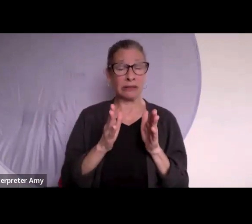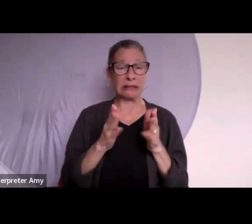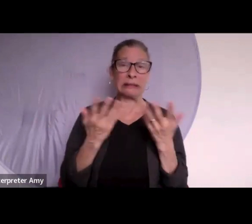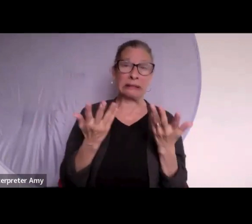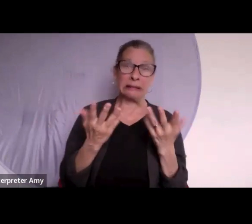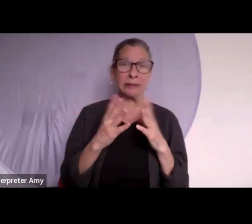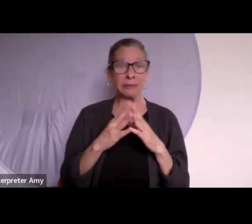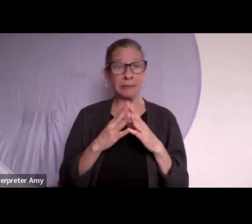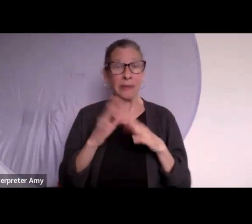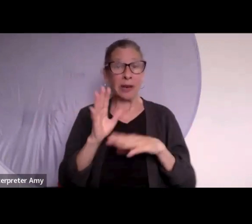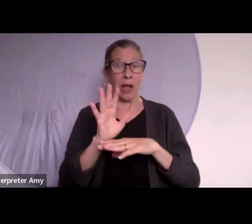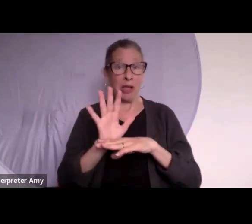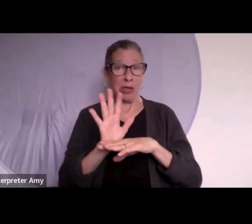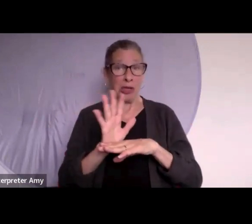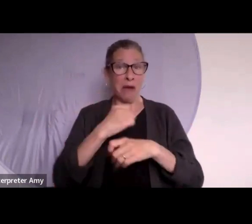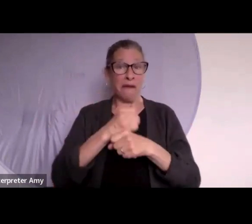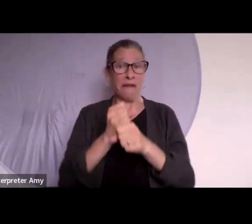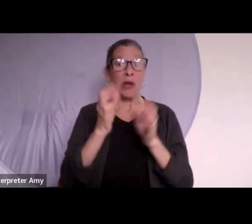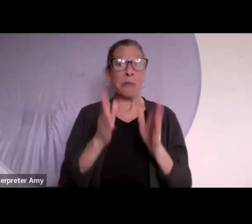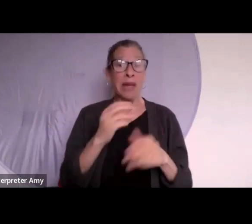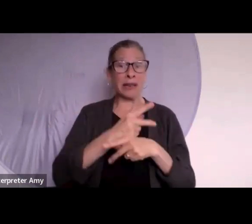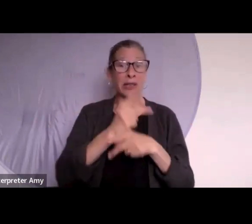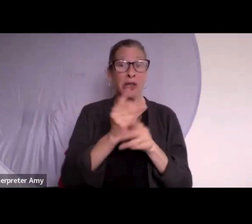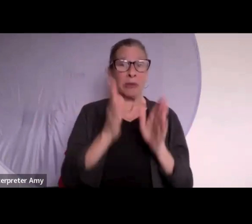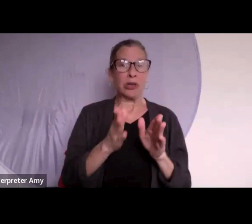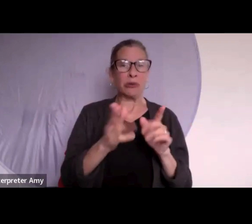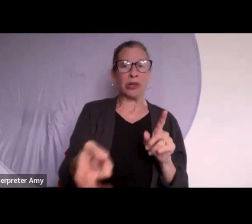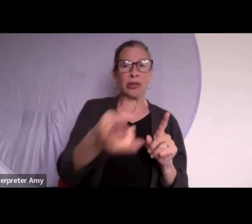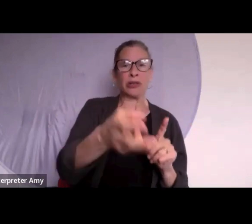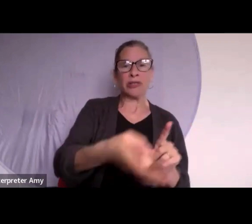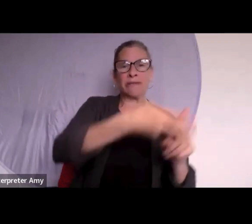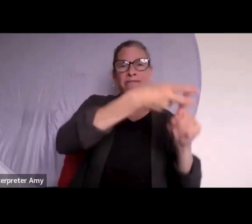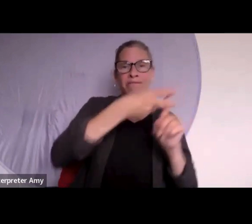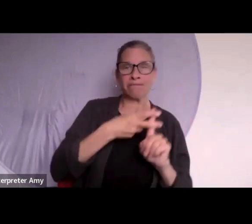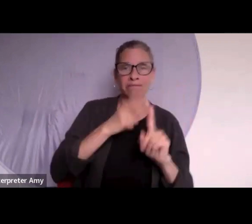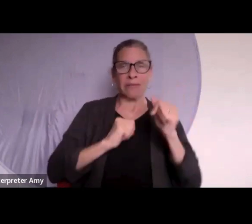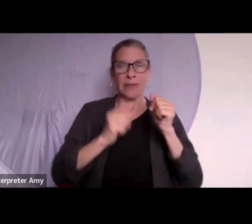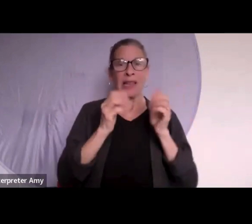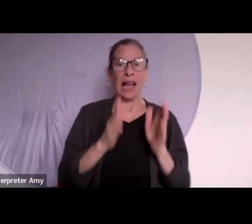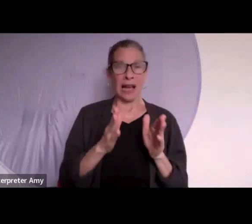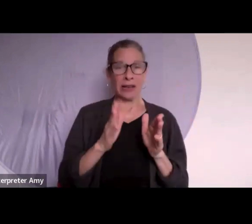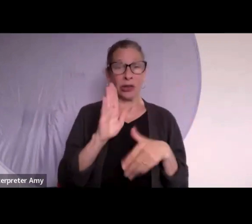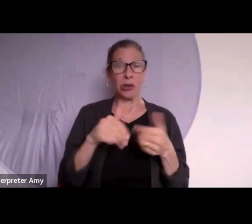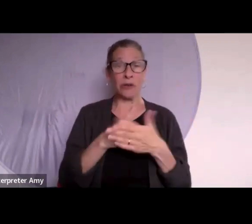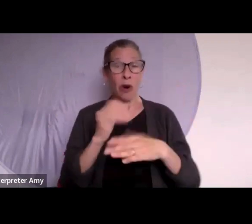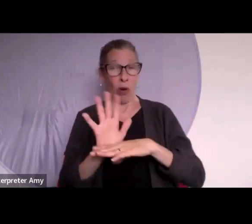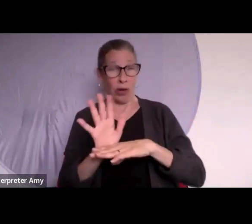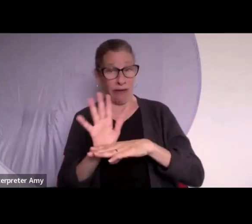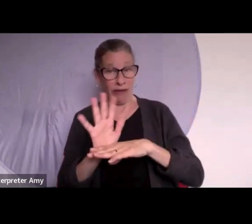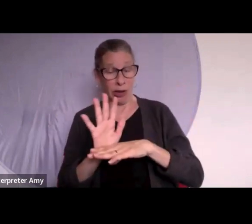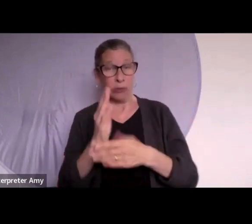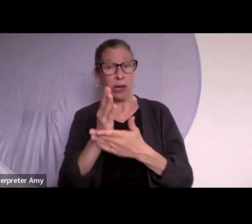filmmakers and the producers do the castings for these films, for other films, and some of them search really hard. And we